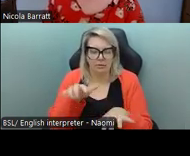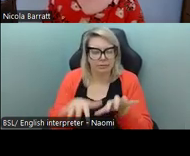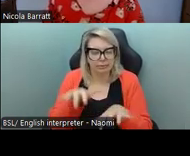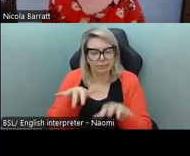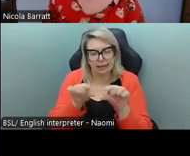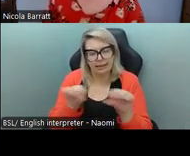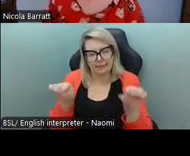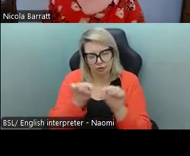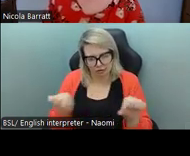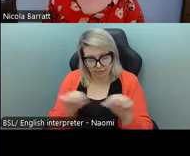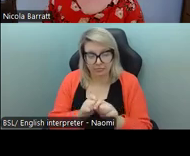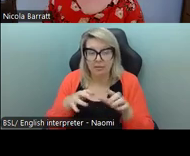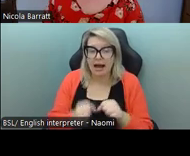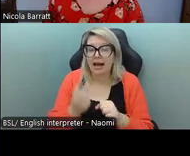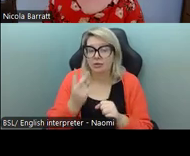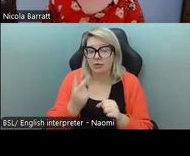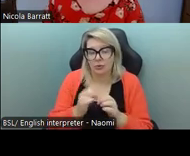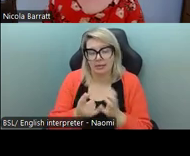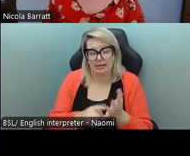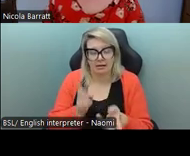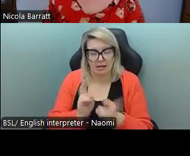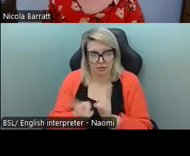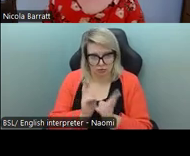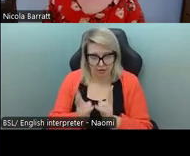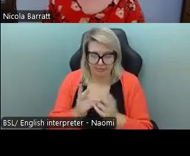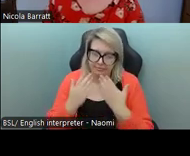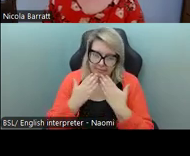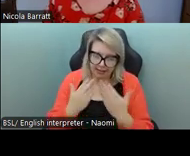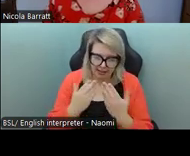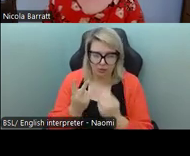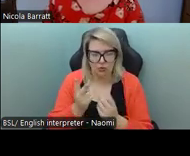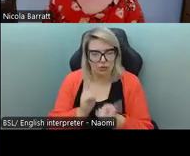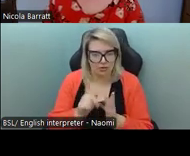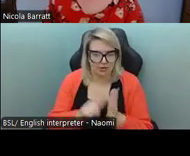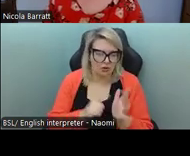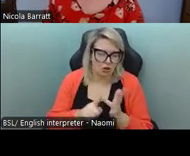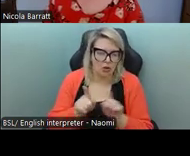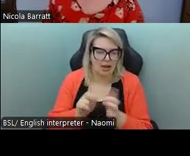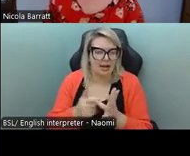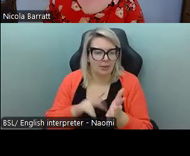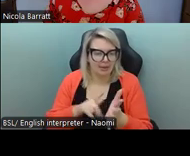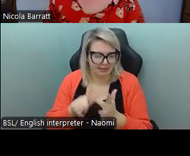We also have BSL interpretation. Thank you to our interpreters, Joe and Naomi, for being here today.